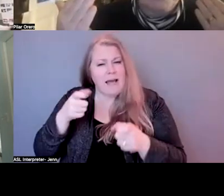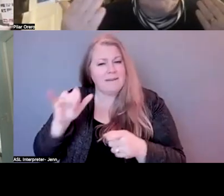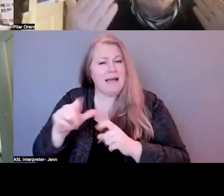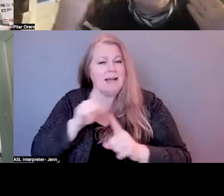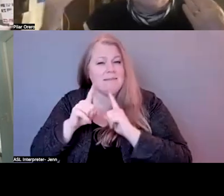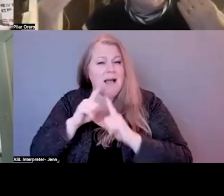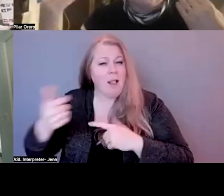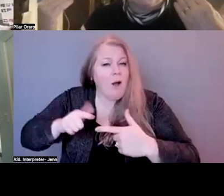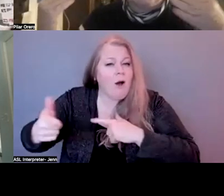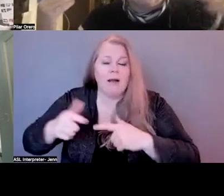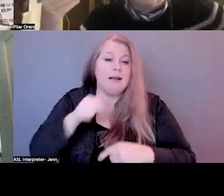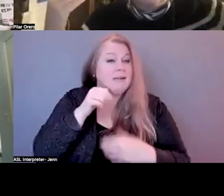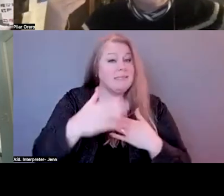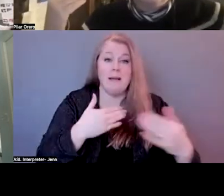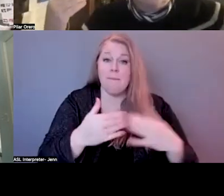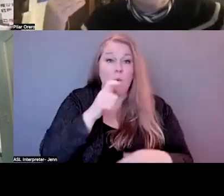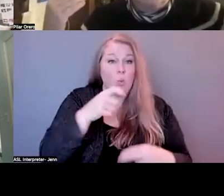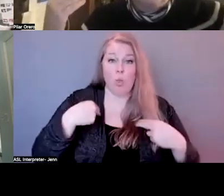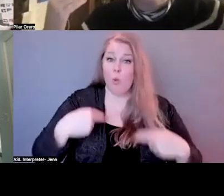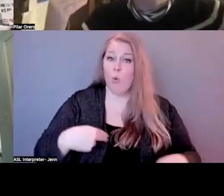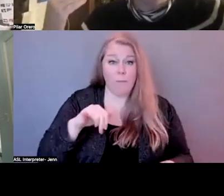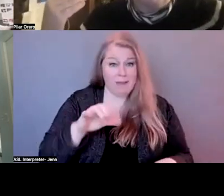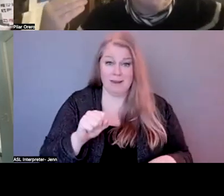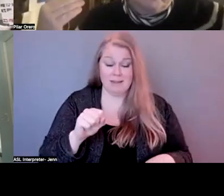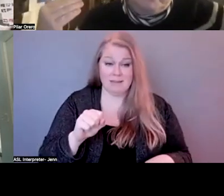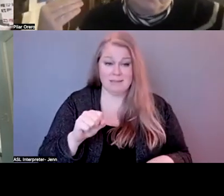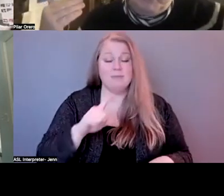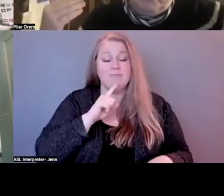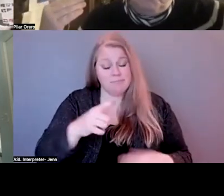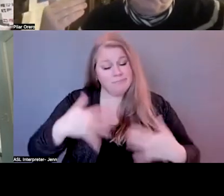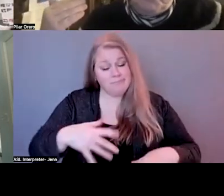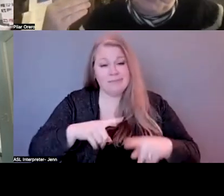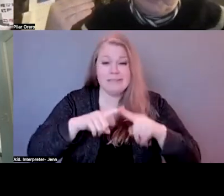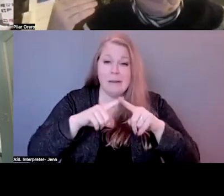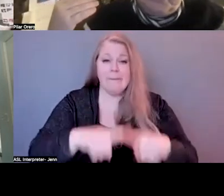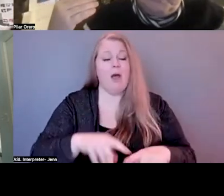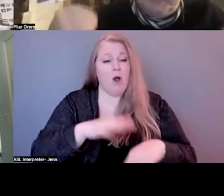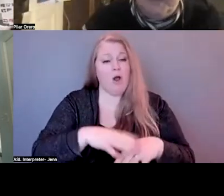it doesn't matter who the human is. It is dependent in a way of what they are consuming.